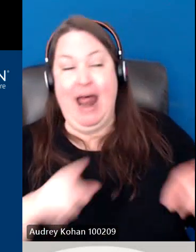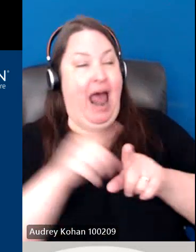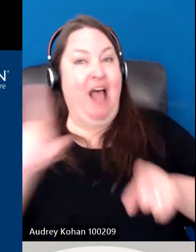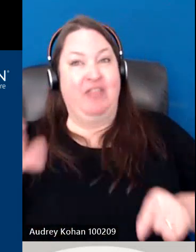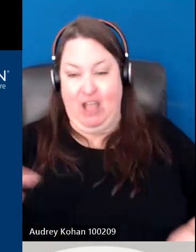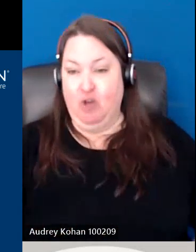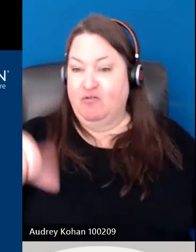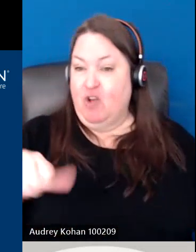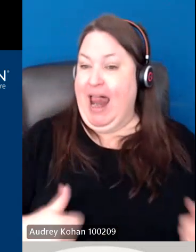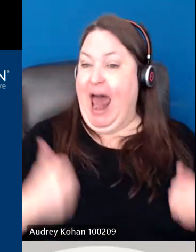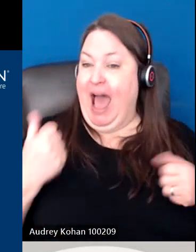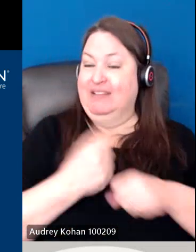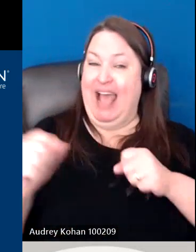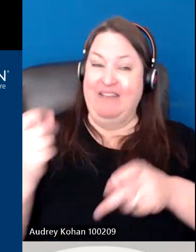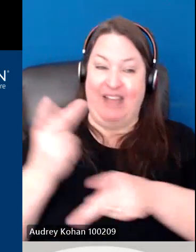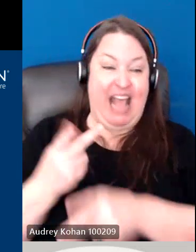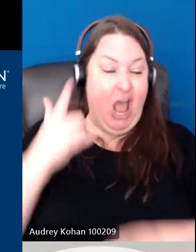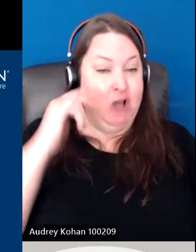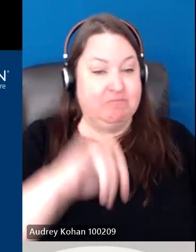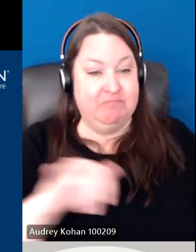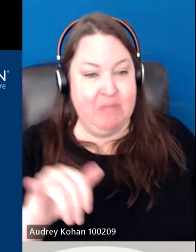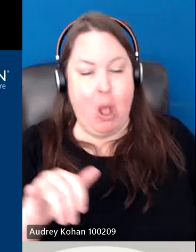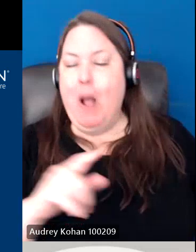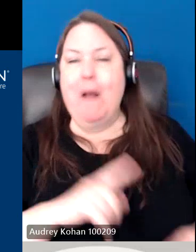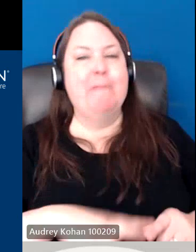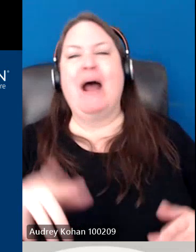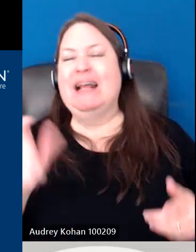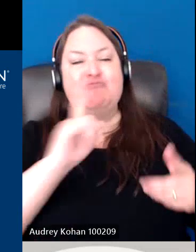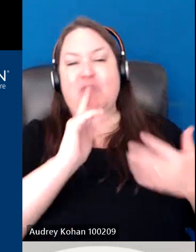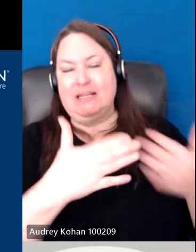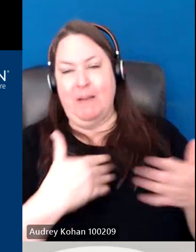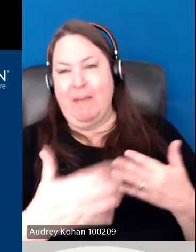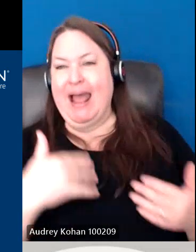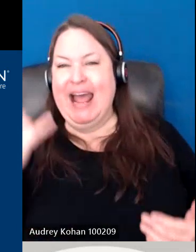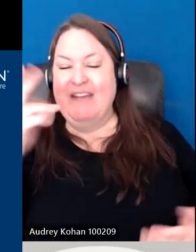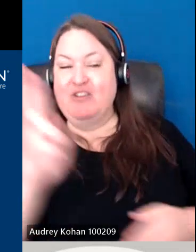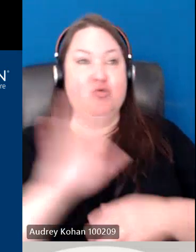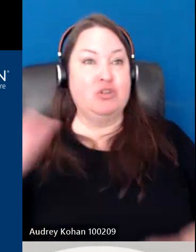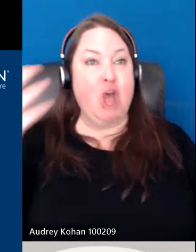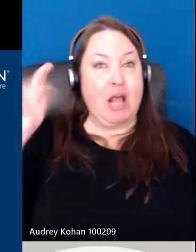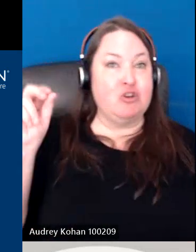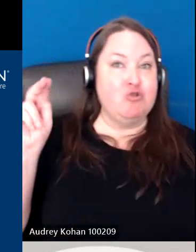life-saving care okay but but that doesn't matter if they use their cousin Tony to speak for them or